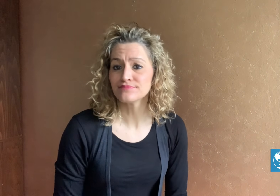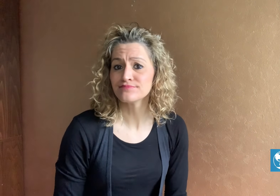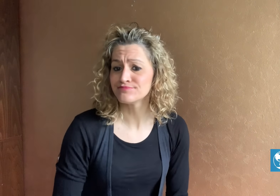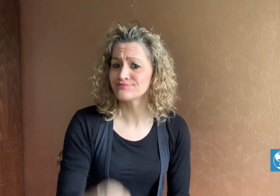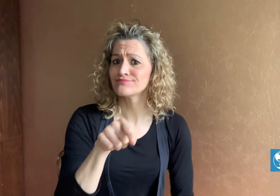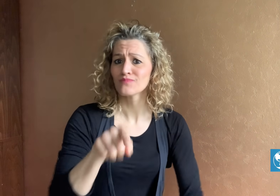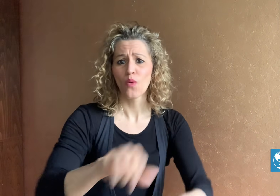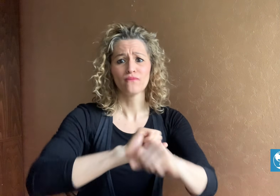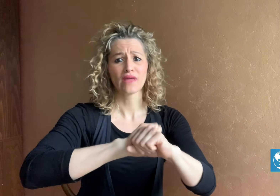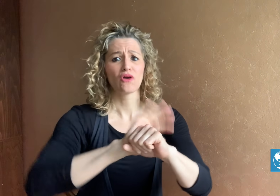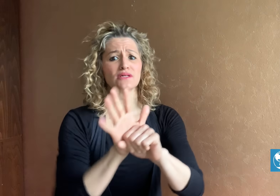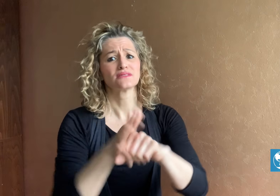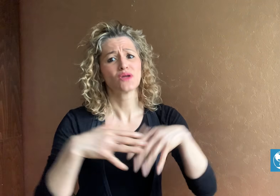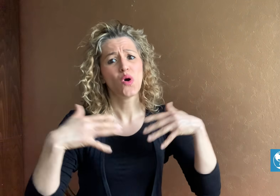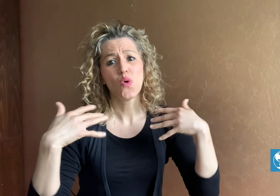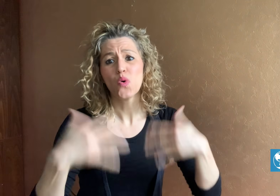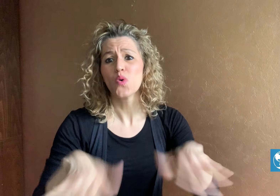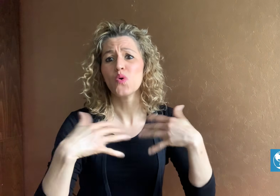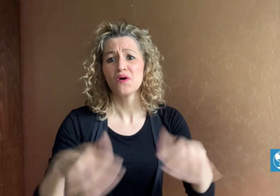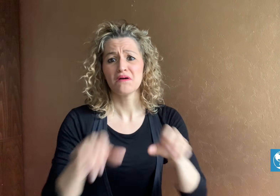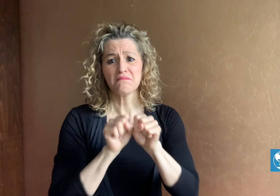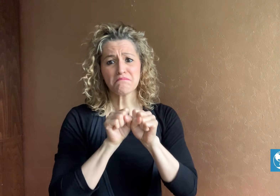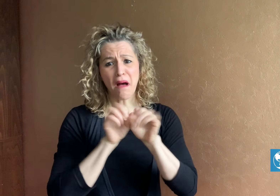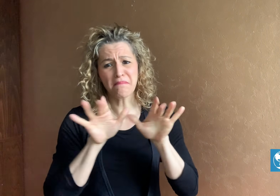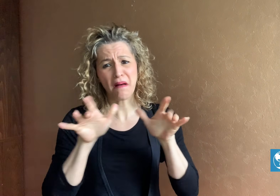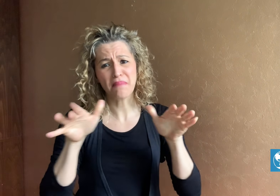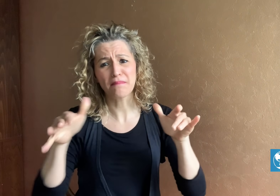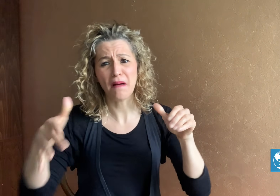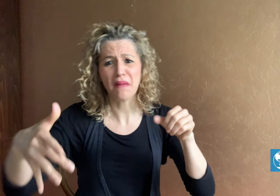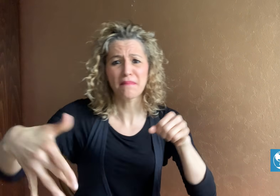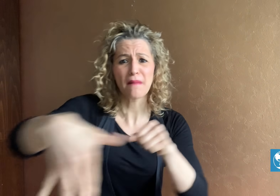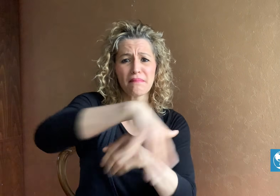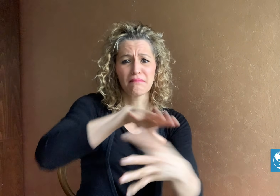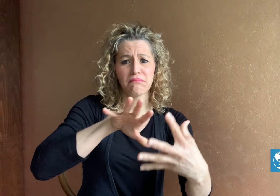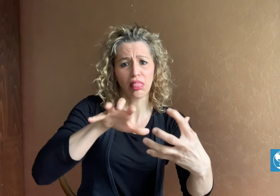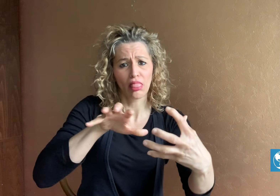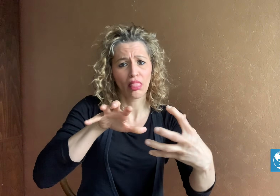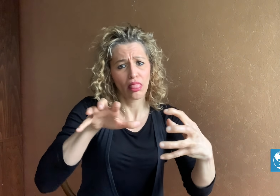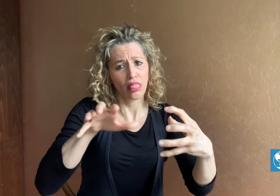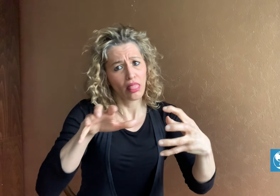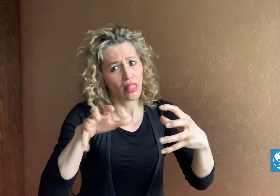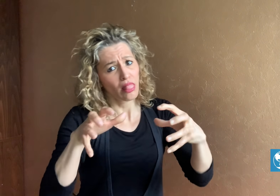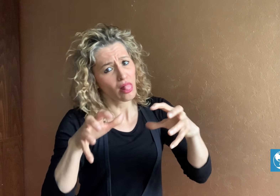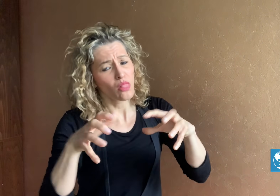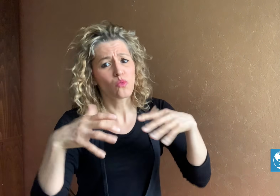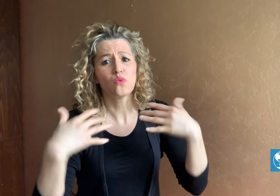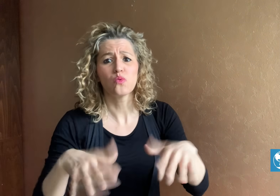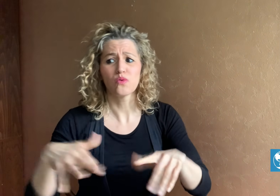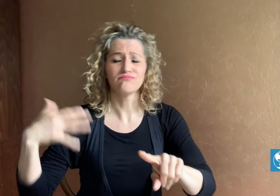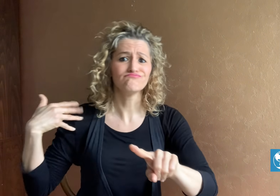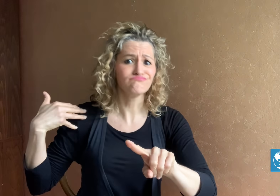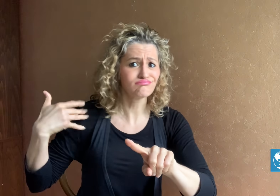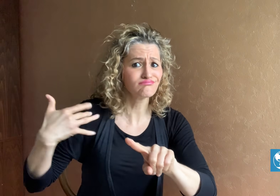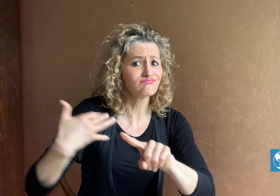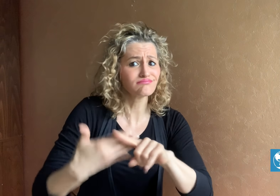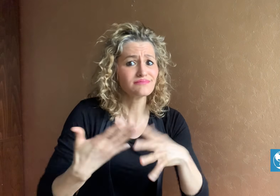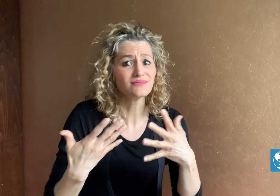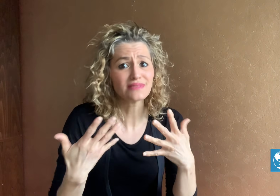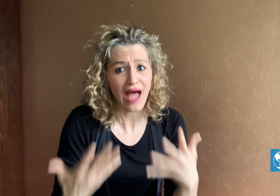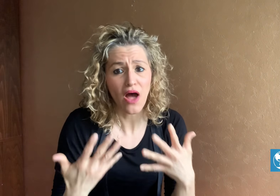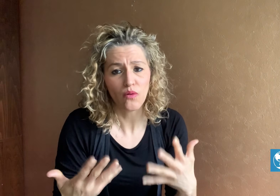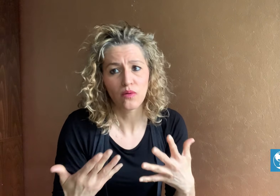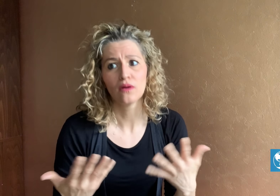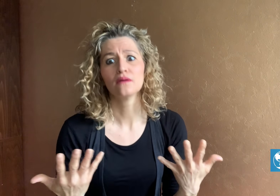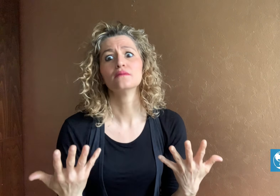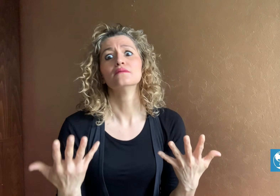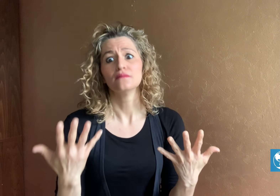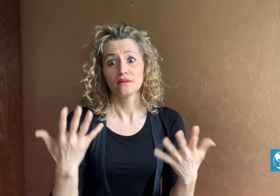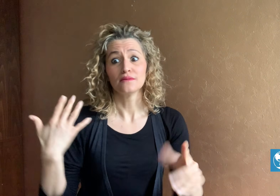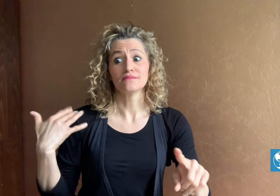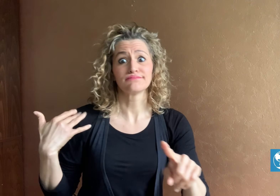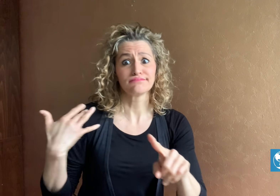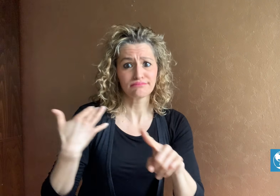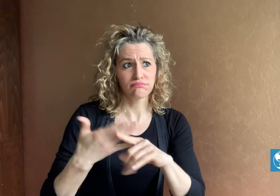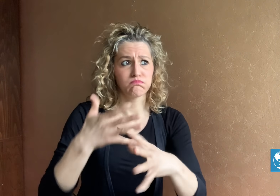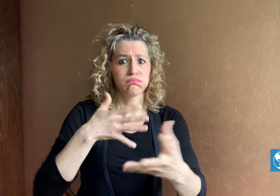The COVID-19 has been crippling the world for some time now and